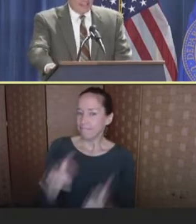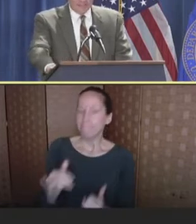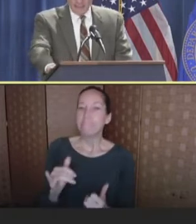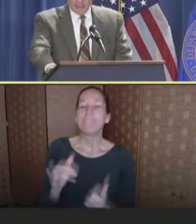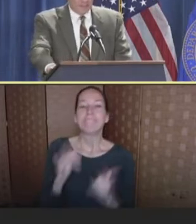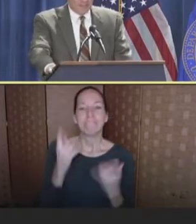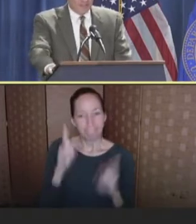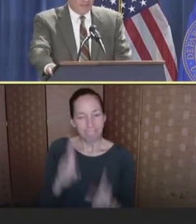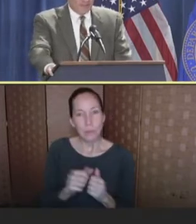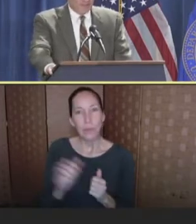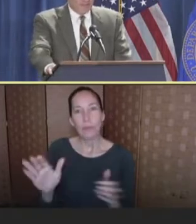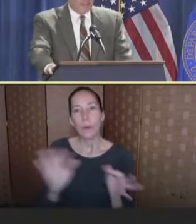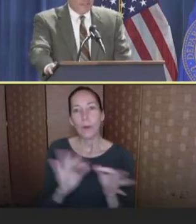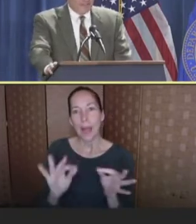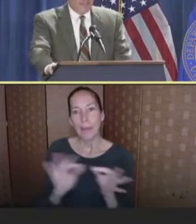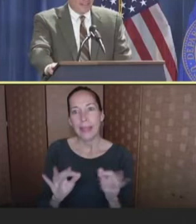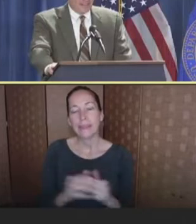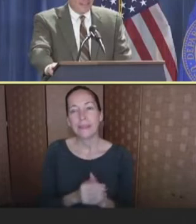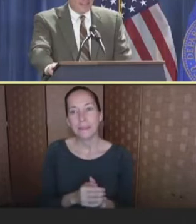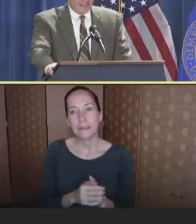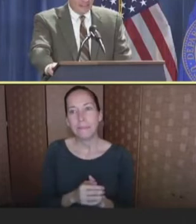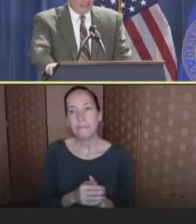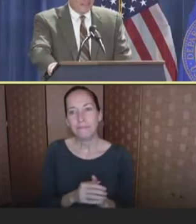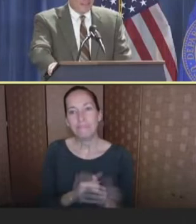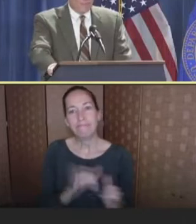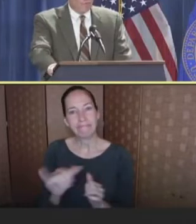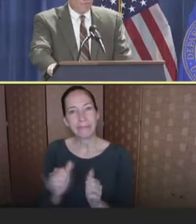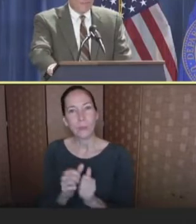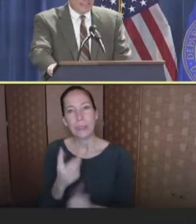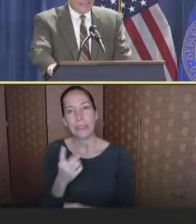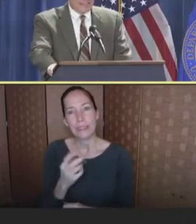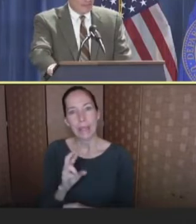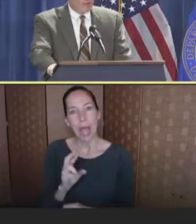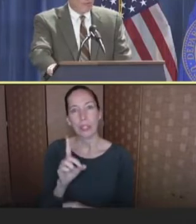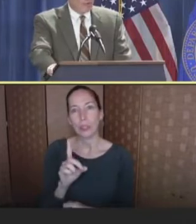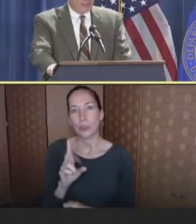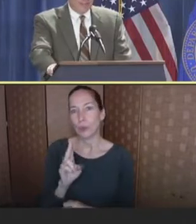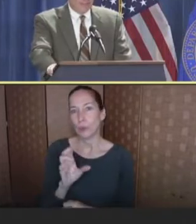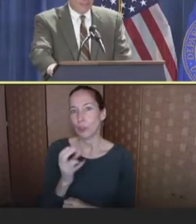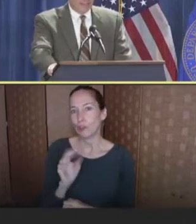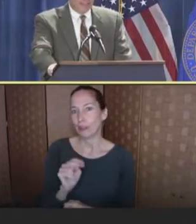As with Dr. Duchin's comments, this, what we're seeing here, really reflects.